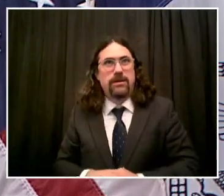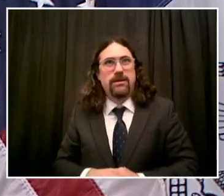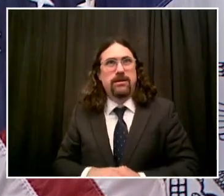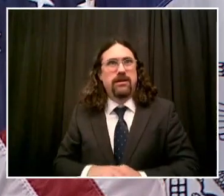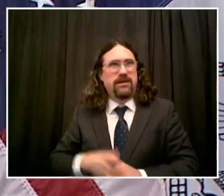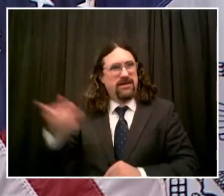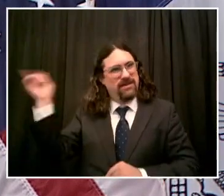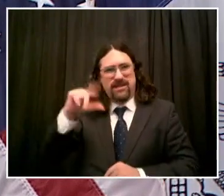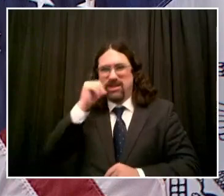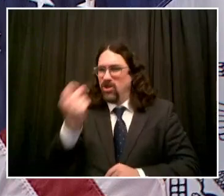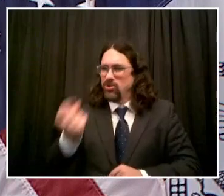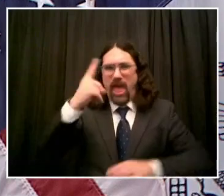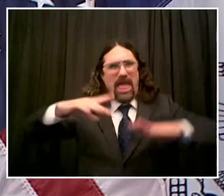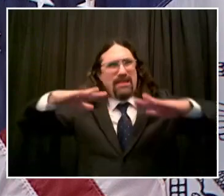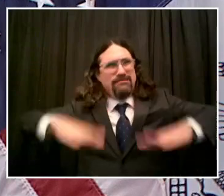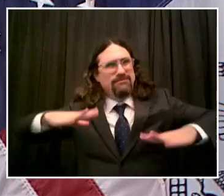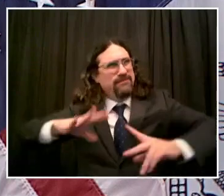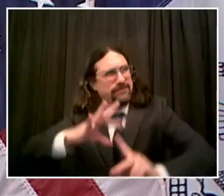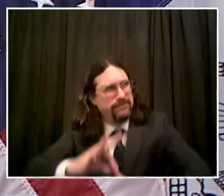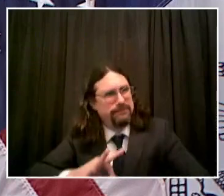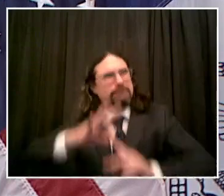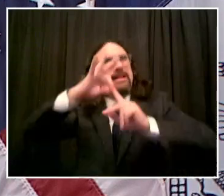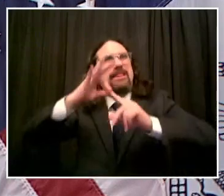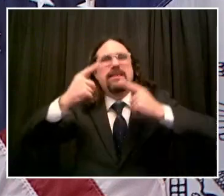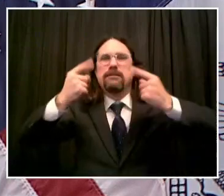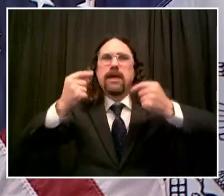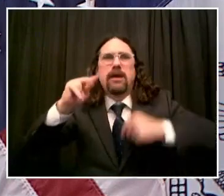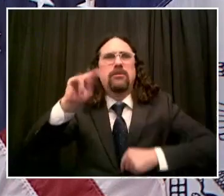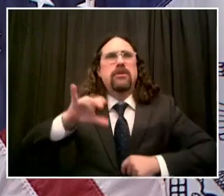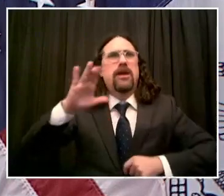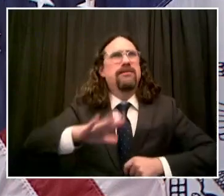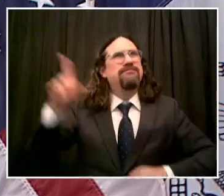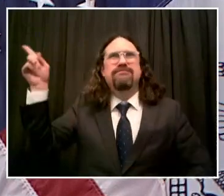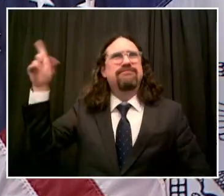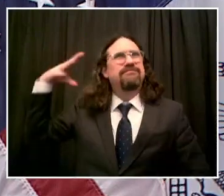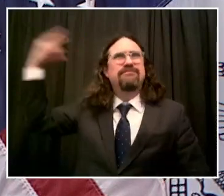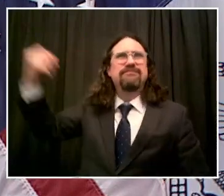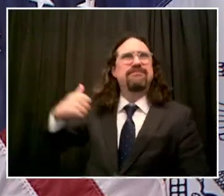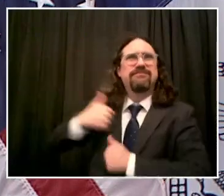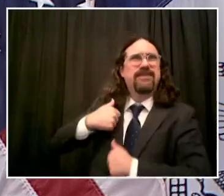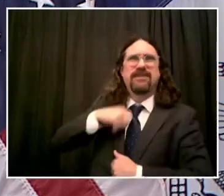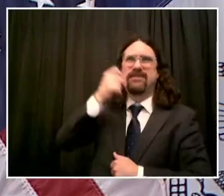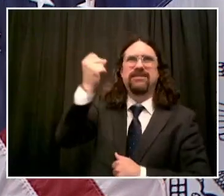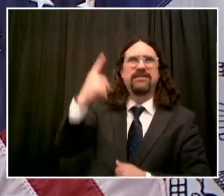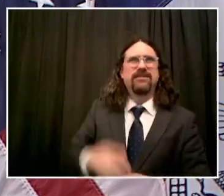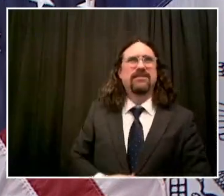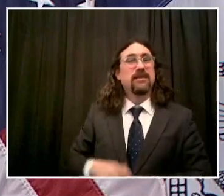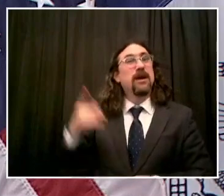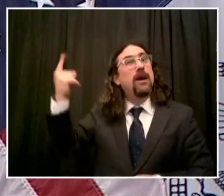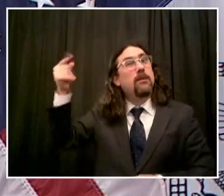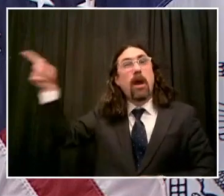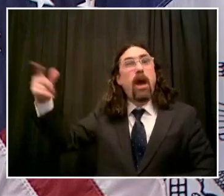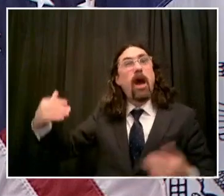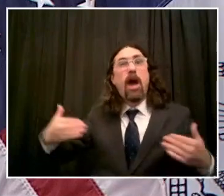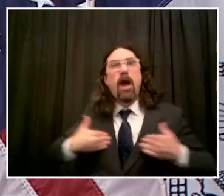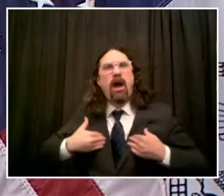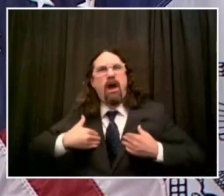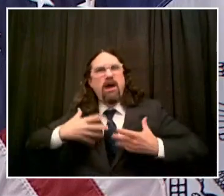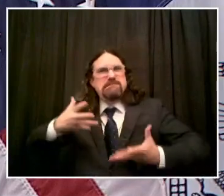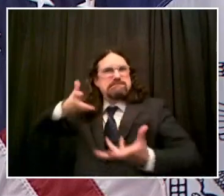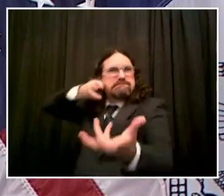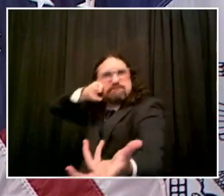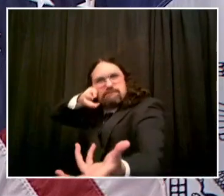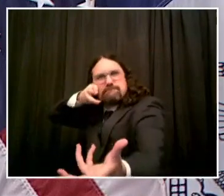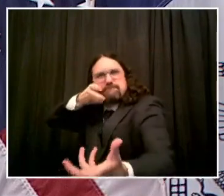WE HAVE NOT HAD LOSS OF LIFE.